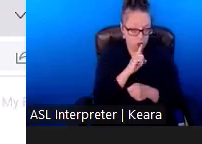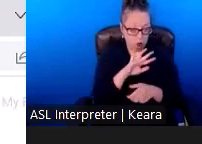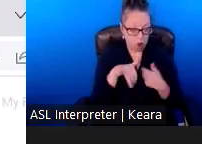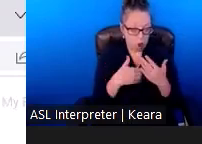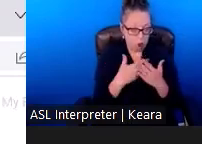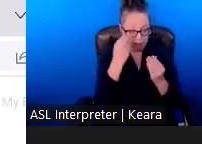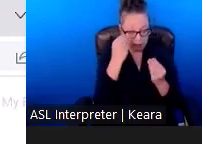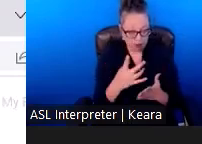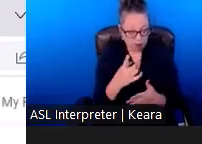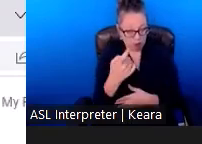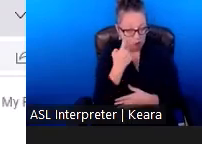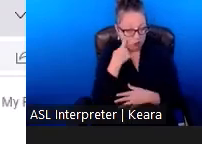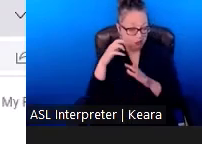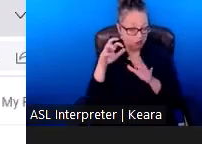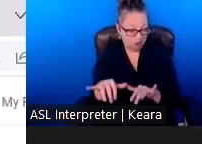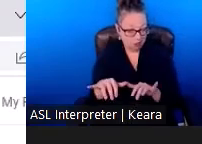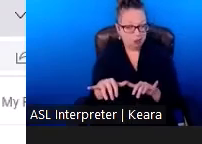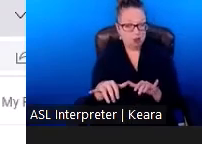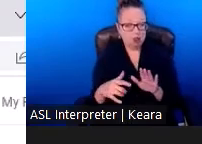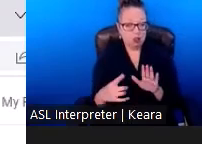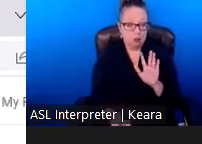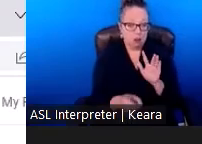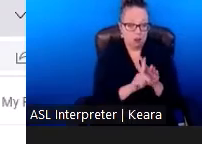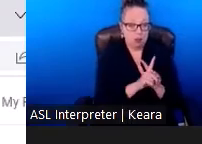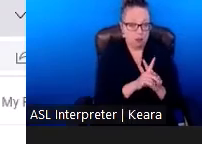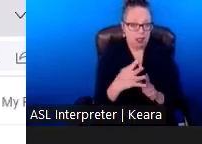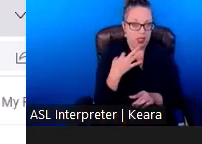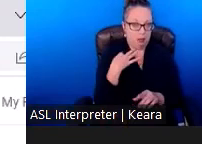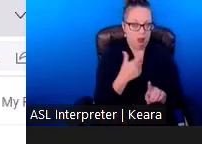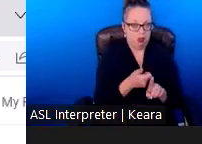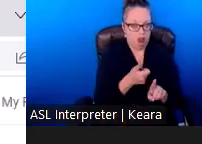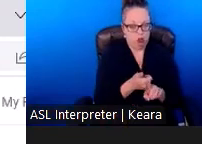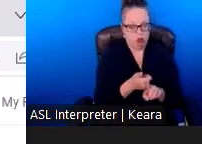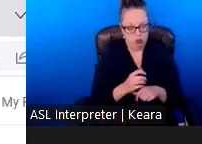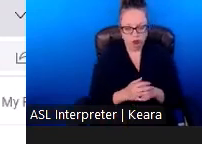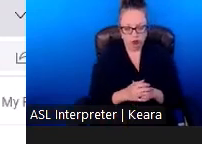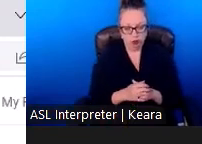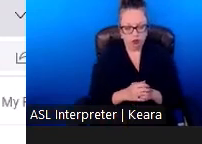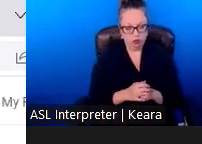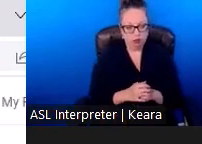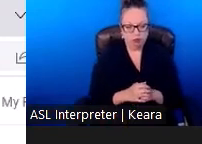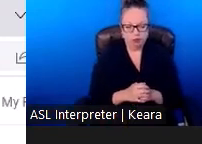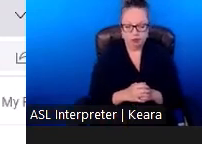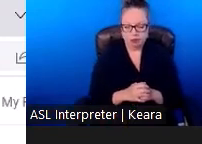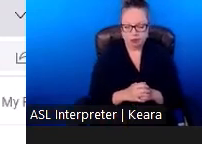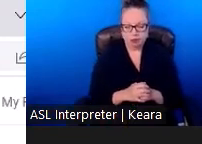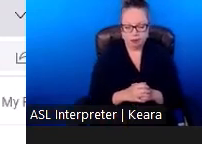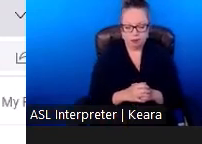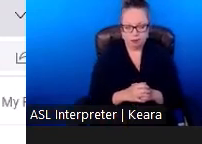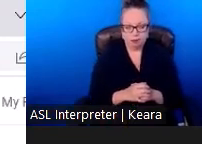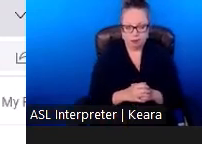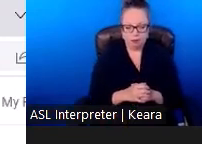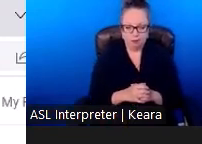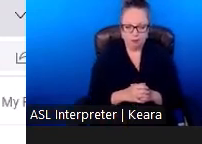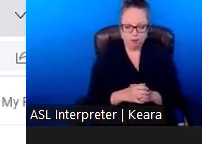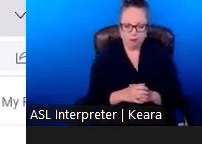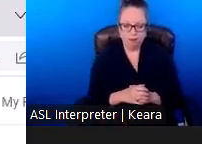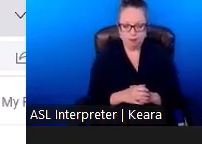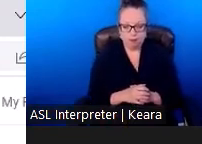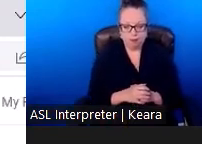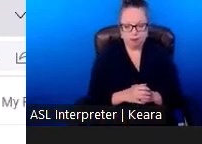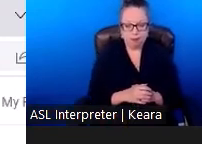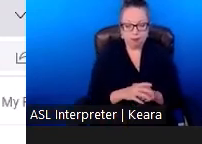in the application. Please note that if you are applying in one